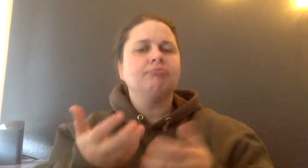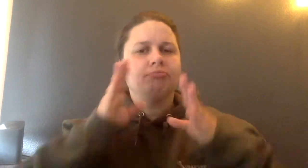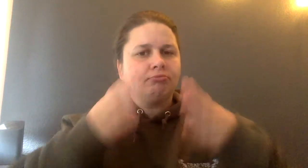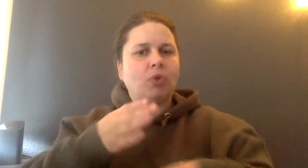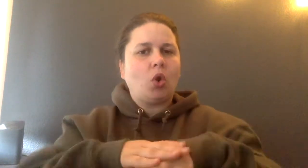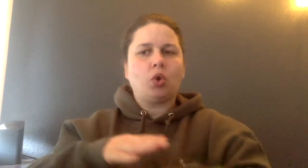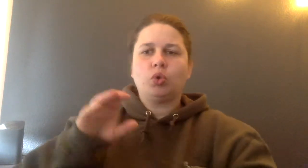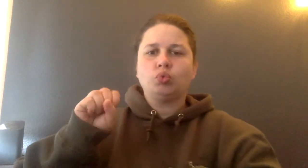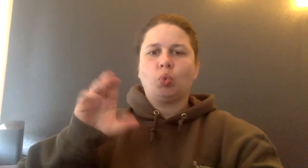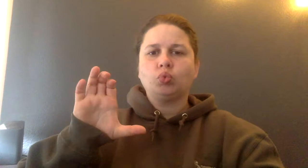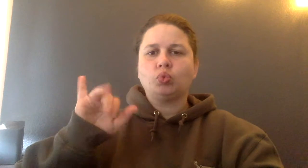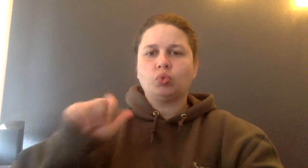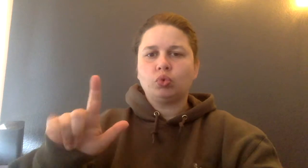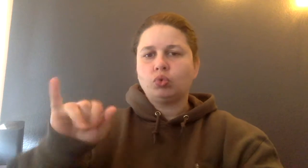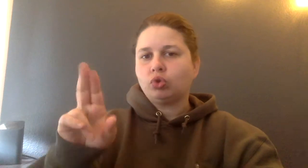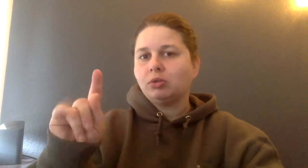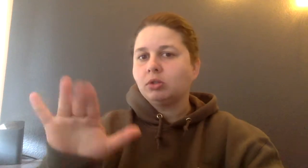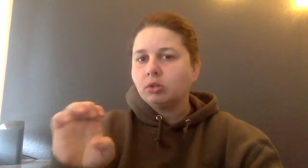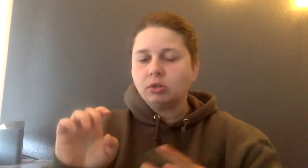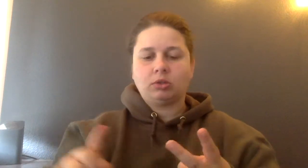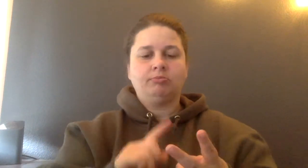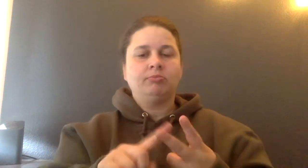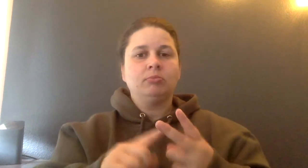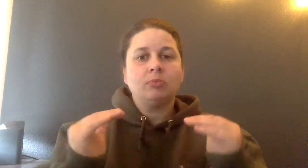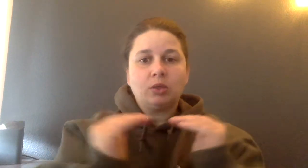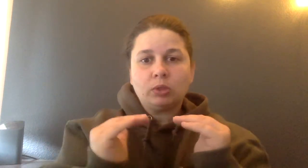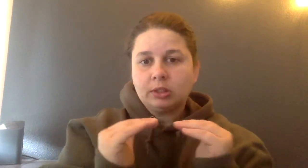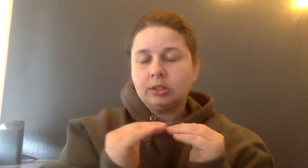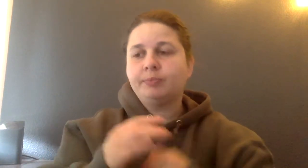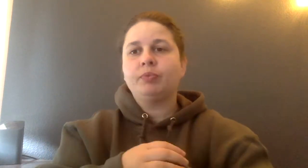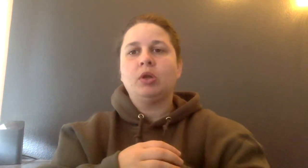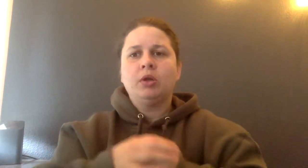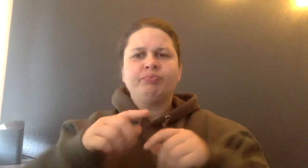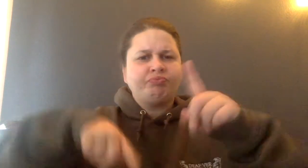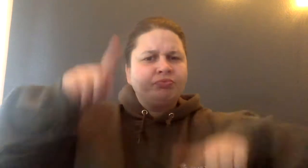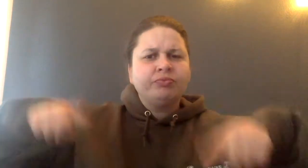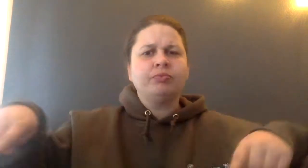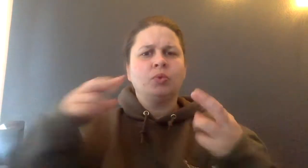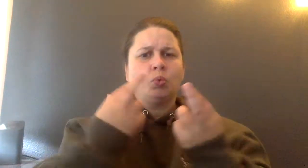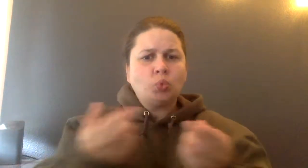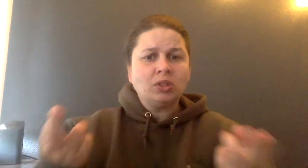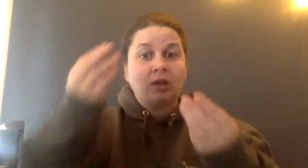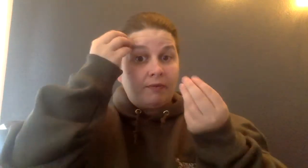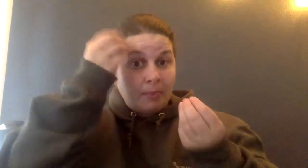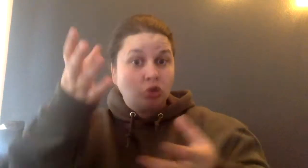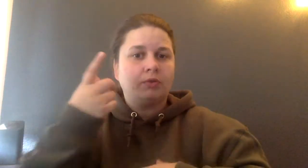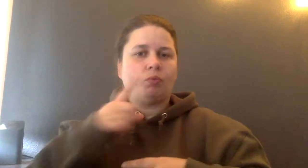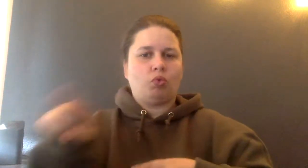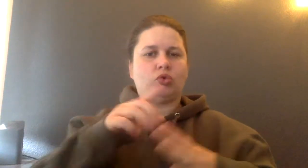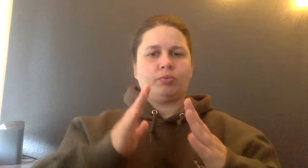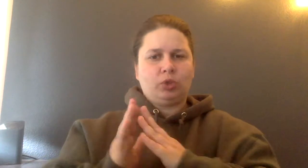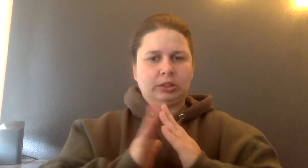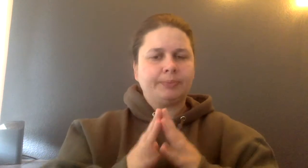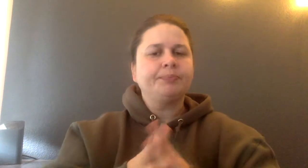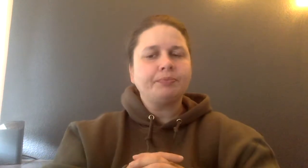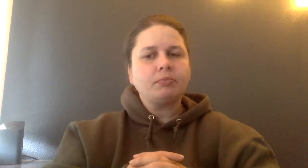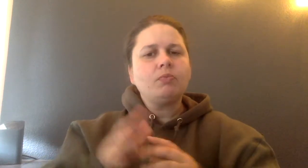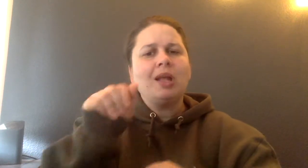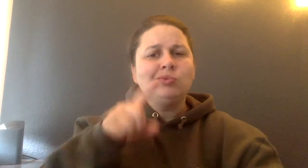social justice issues, and equality, among other important topics. We also provide resource and information for the community